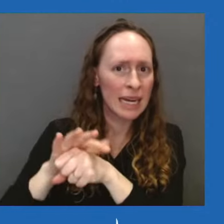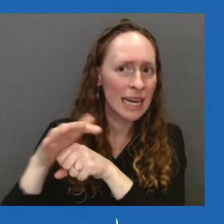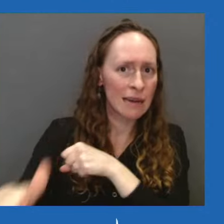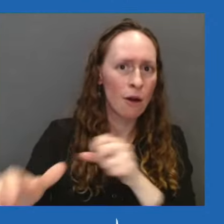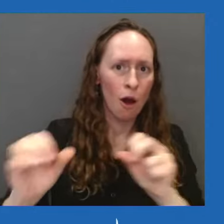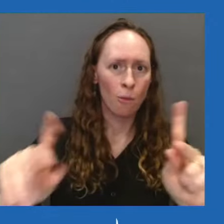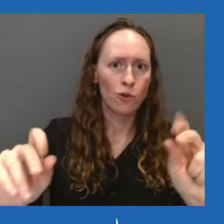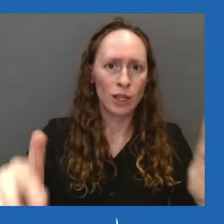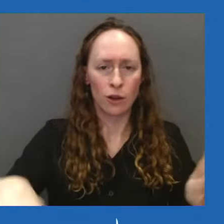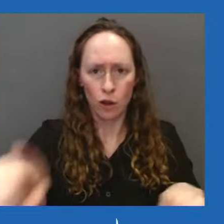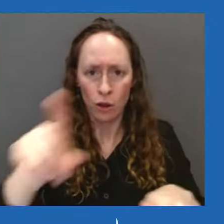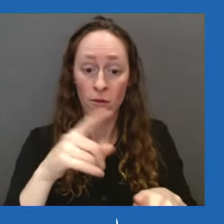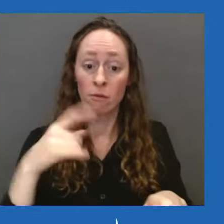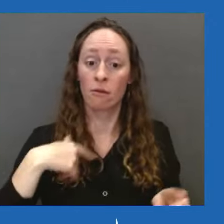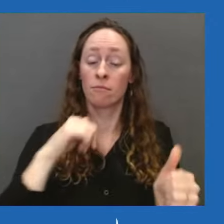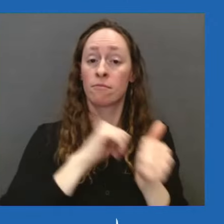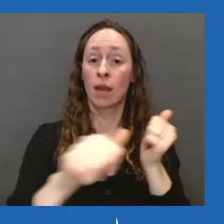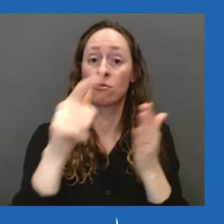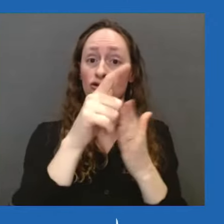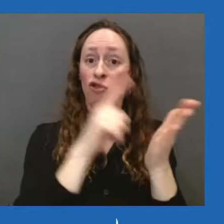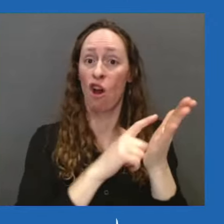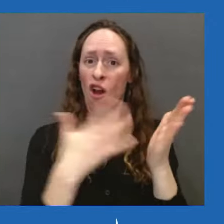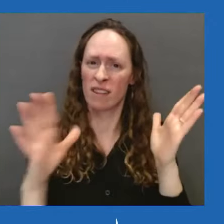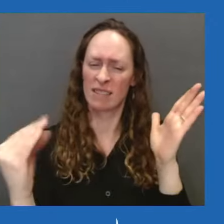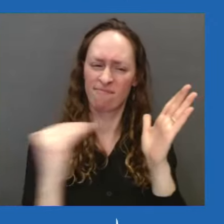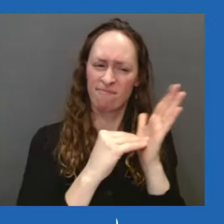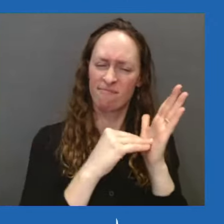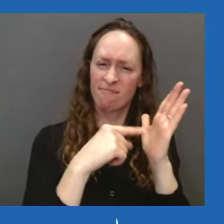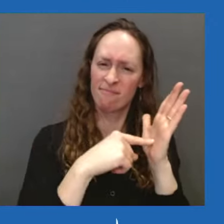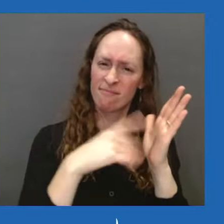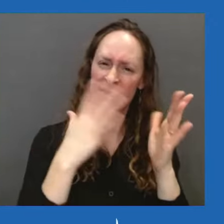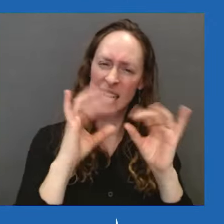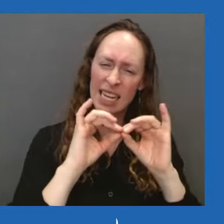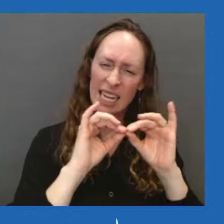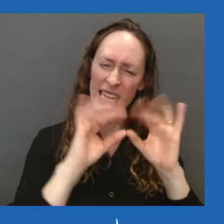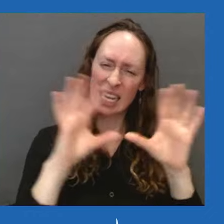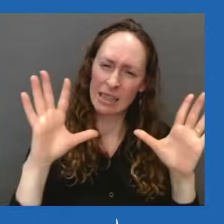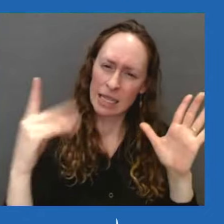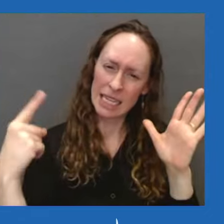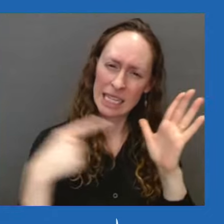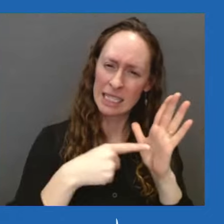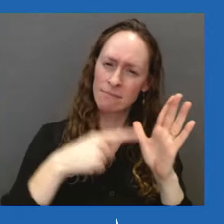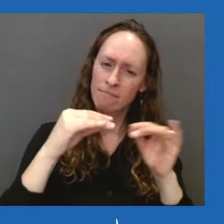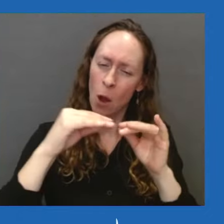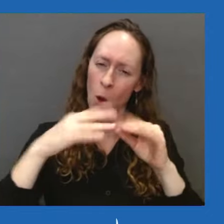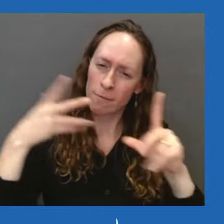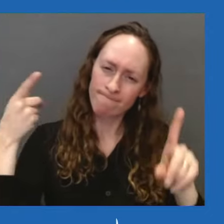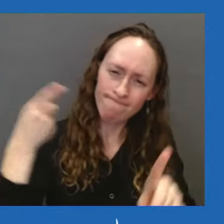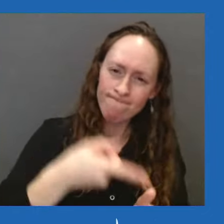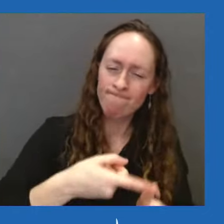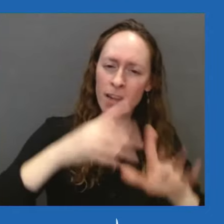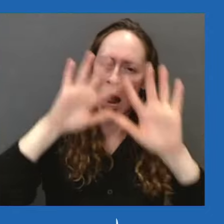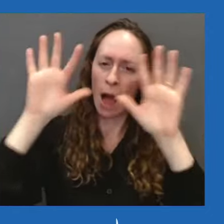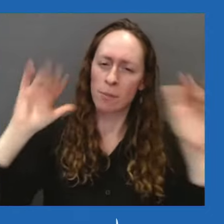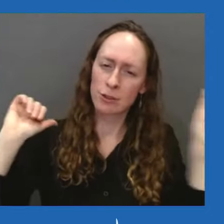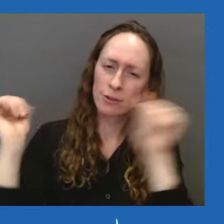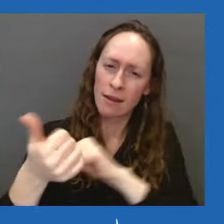It does many things, including providing incentives to make wind towers in America and bonuses for clean energy projects